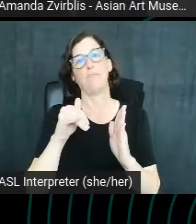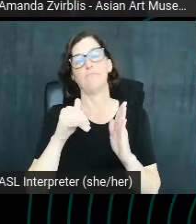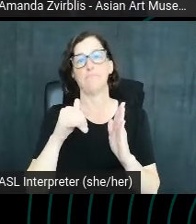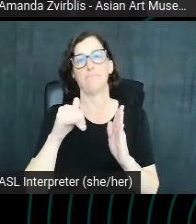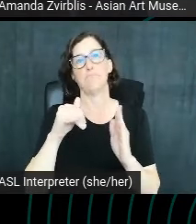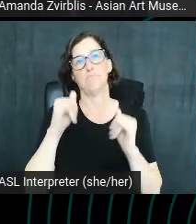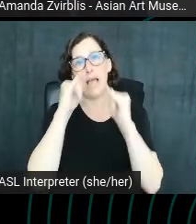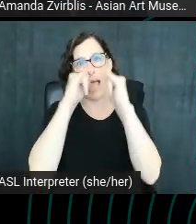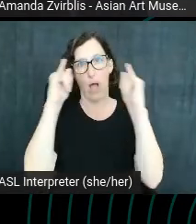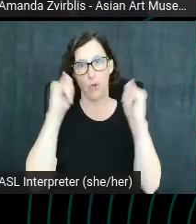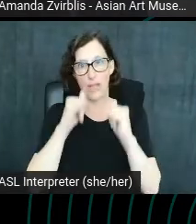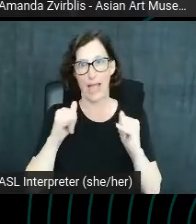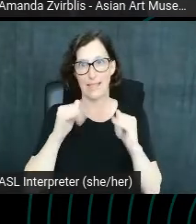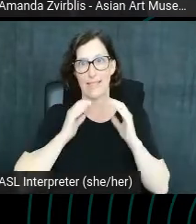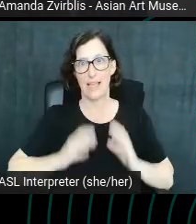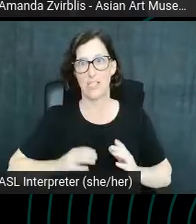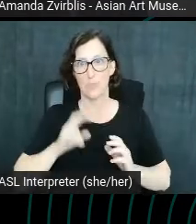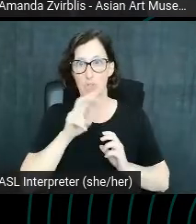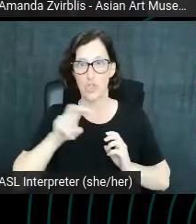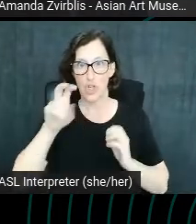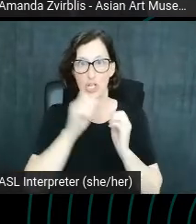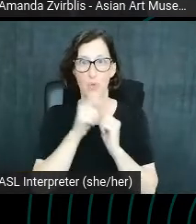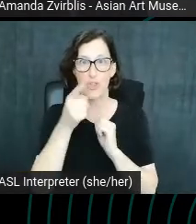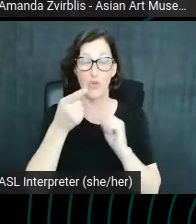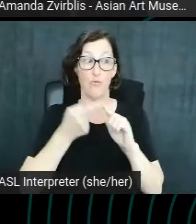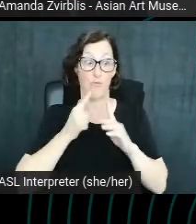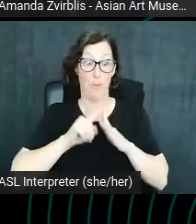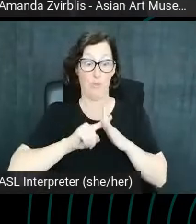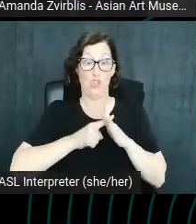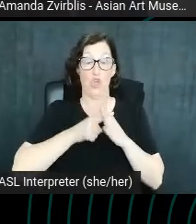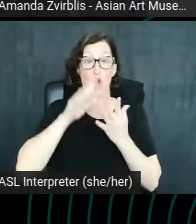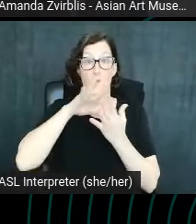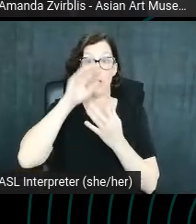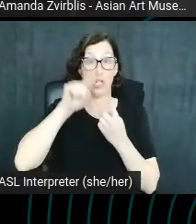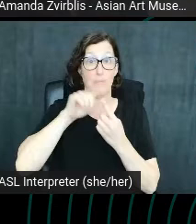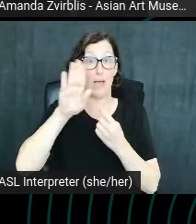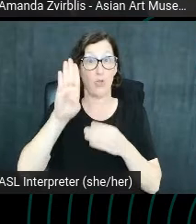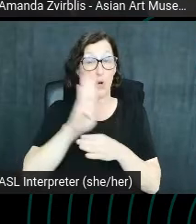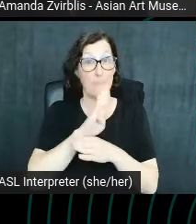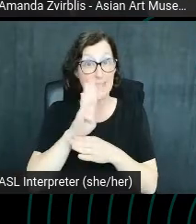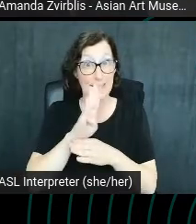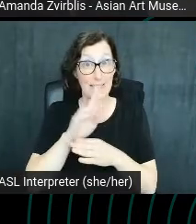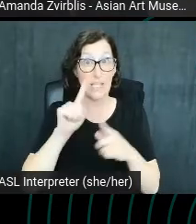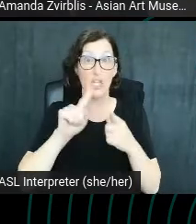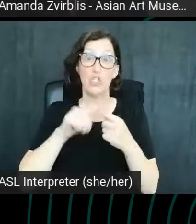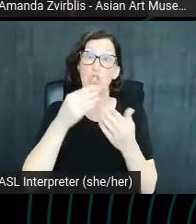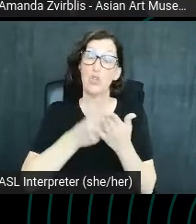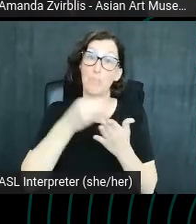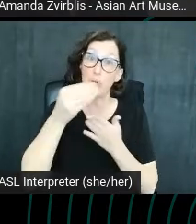from the initial stages when someone learns about your business, to the purchasing stage and beyond.